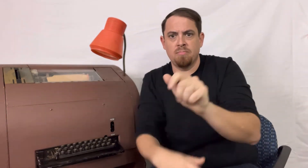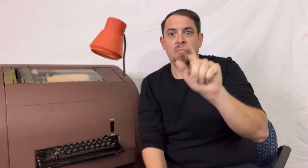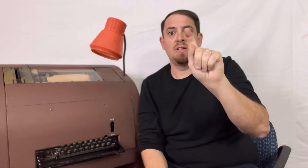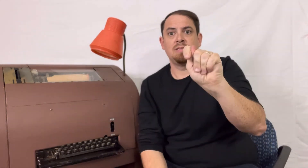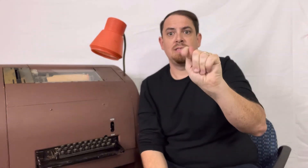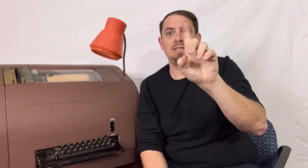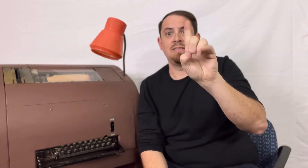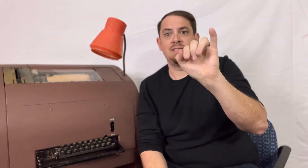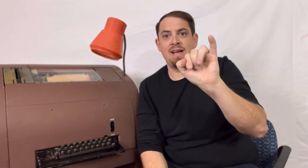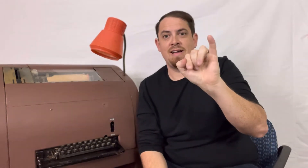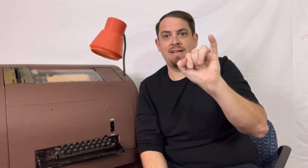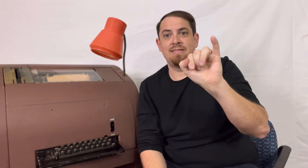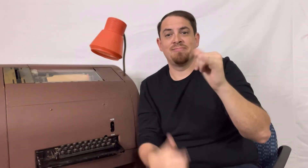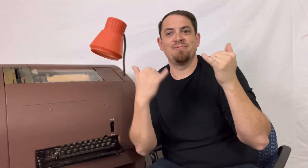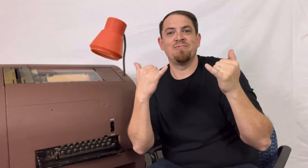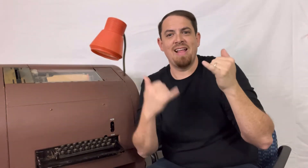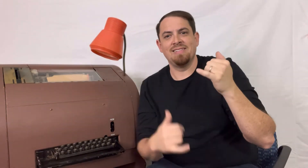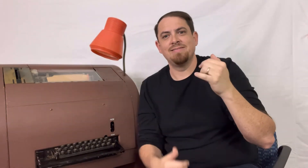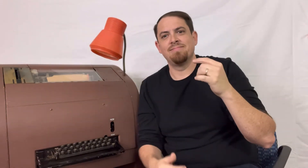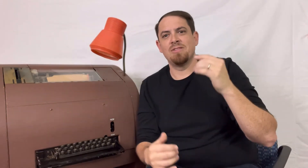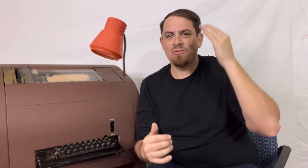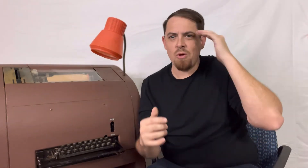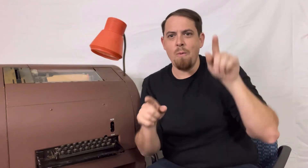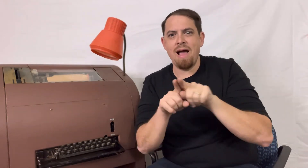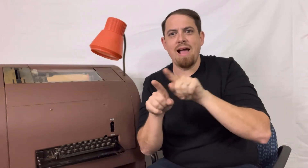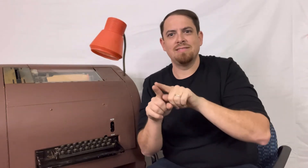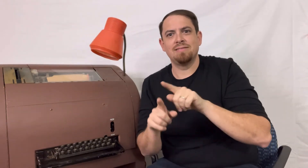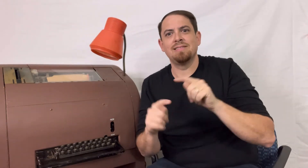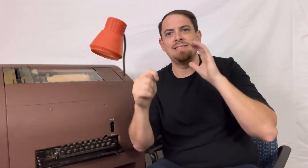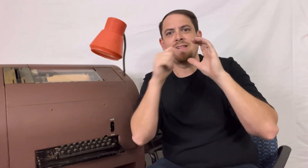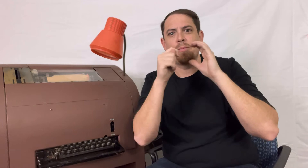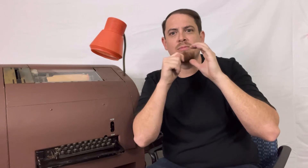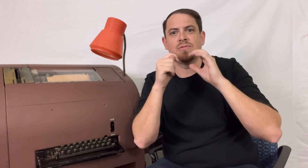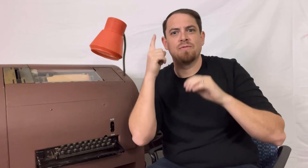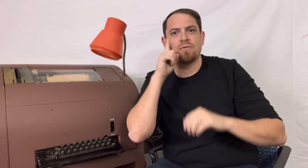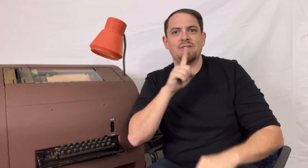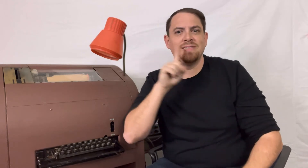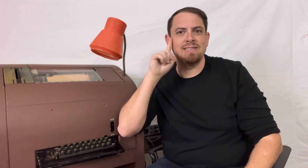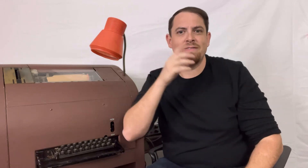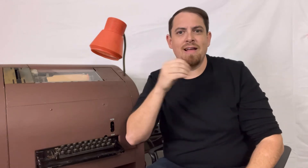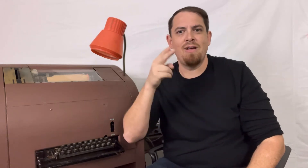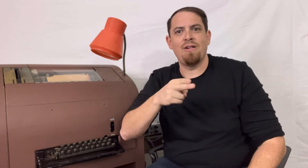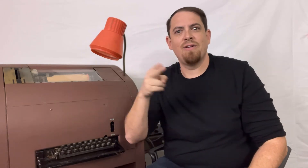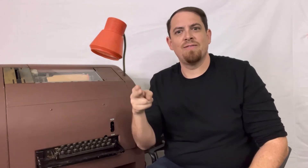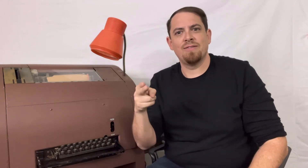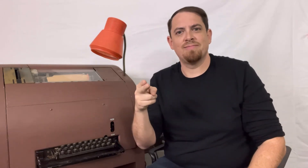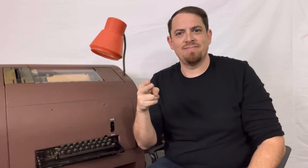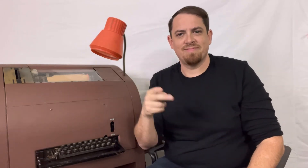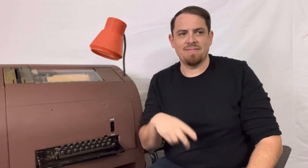an organization now known as Telecommunications for the Deaf and Hard of Hearing.